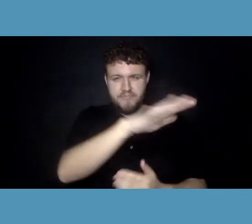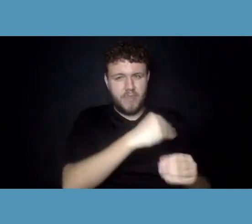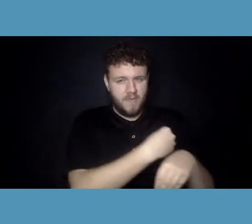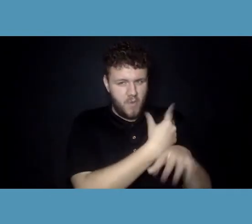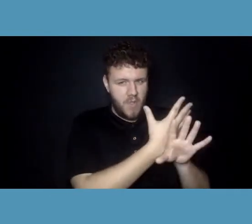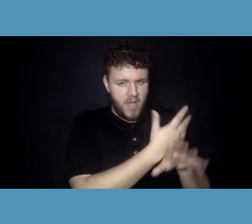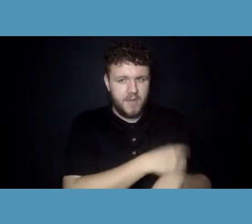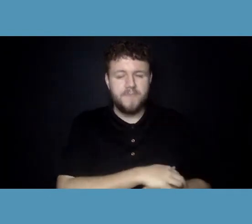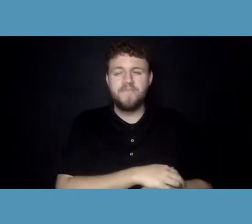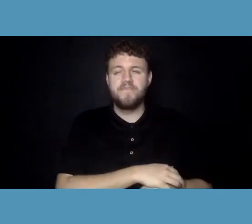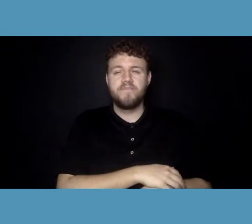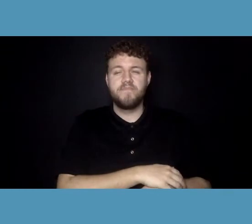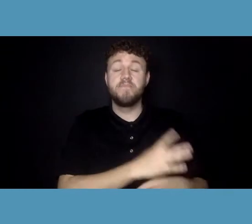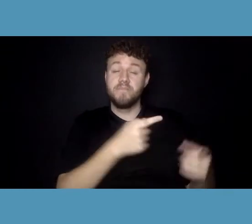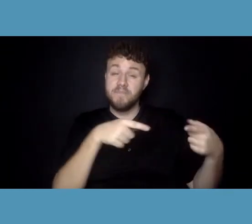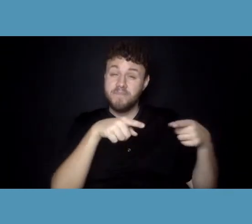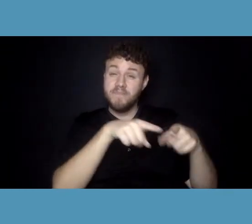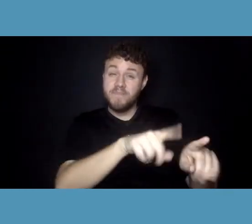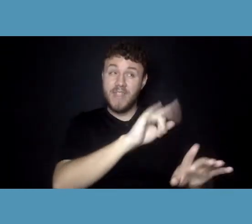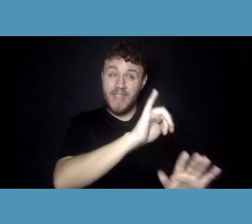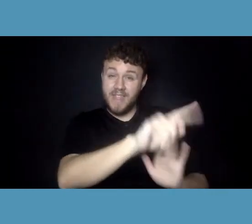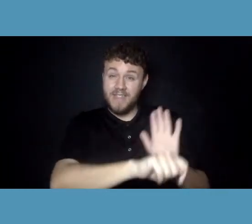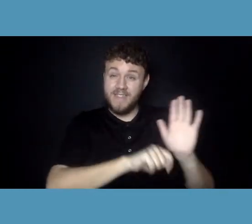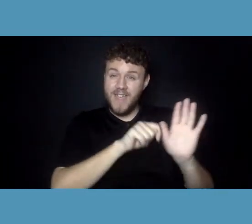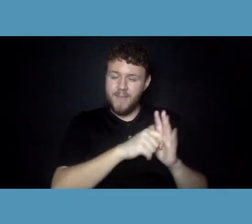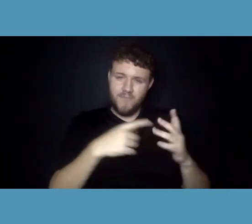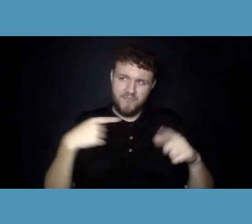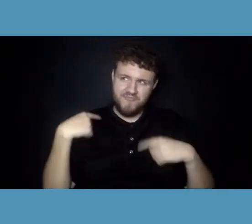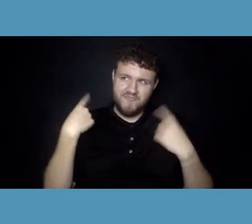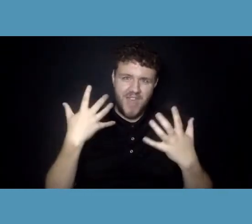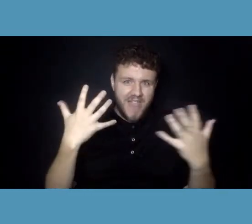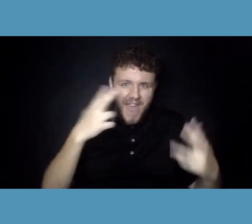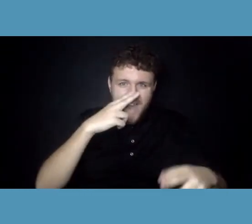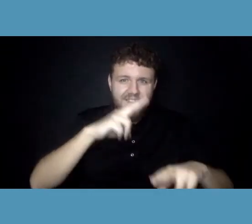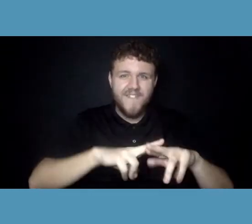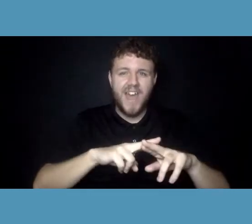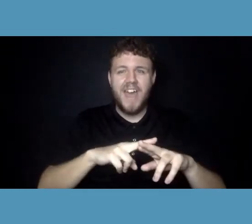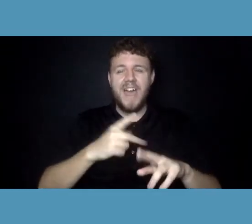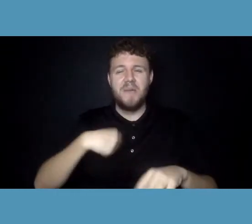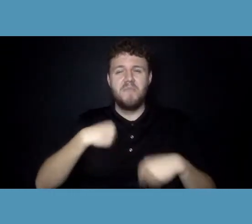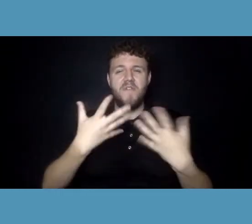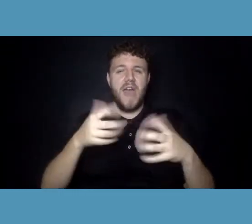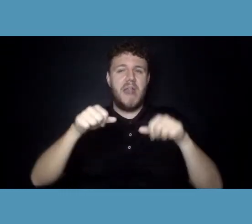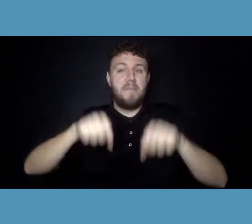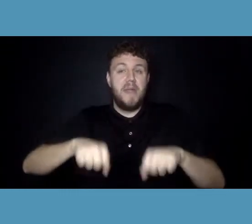that, we have had a lot of fun and it has given us an ability to flex our inclusion